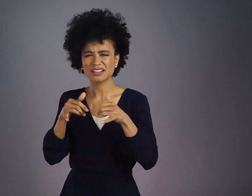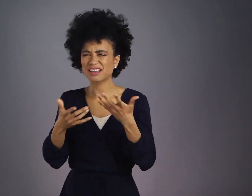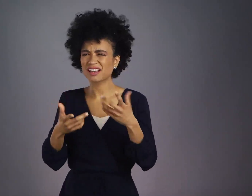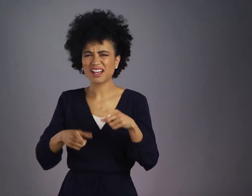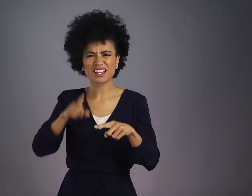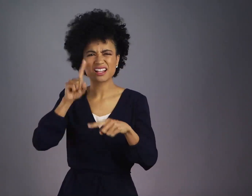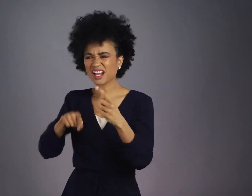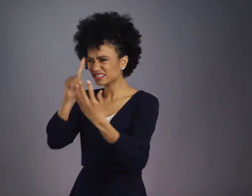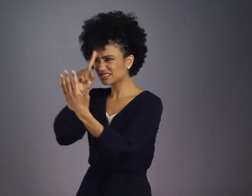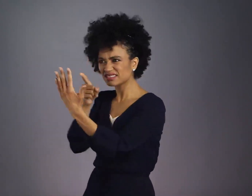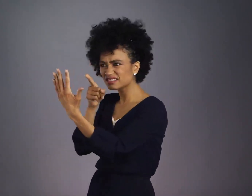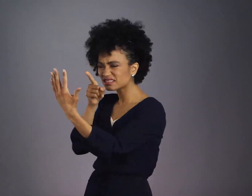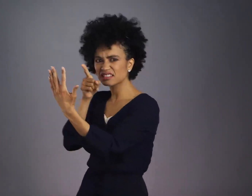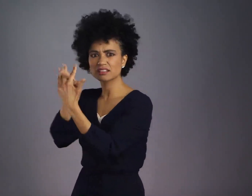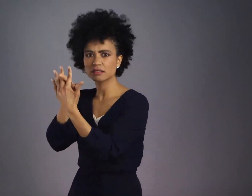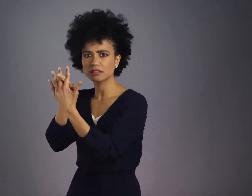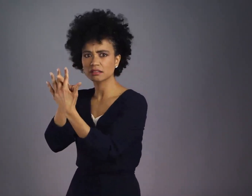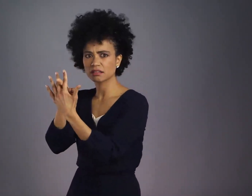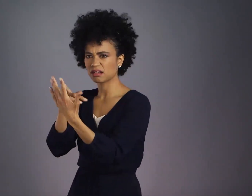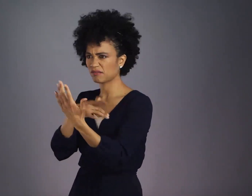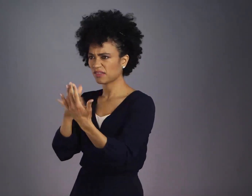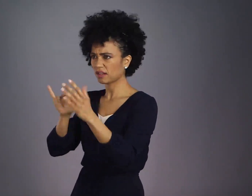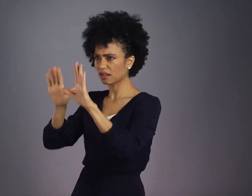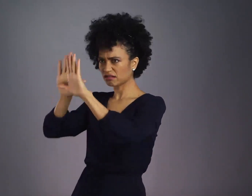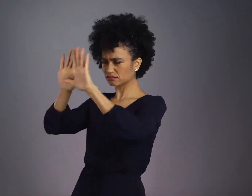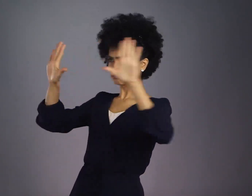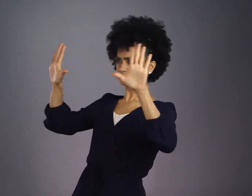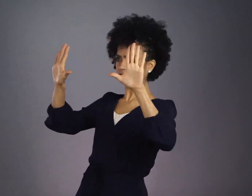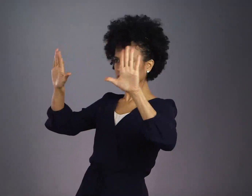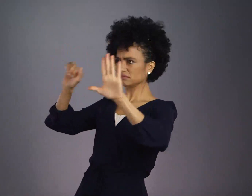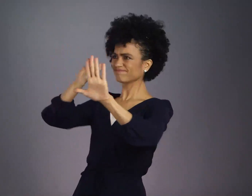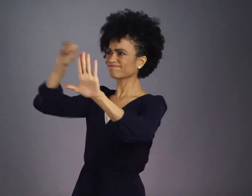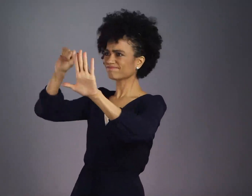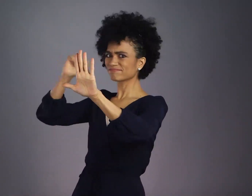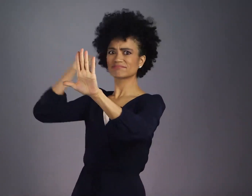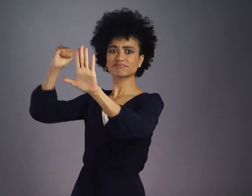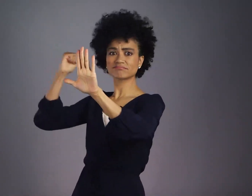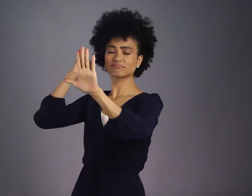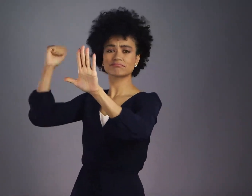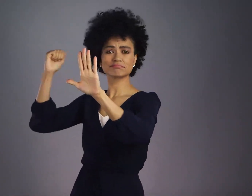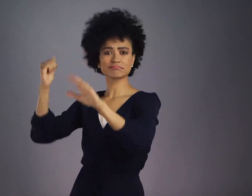Sometimes they were so inaccessible that it seemed as though a great wall had been built around them.